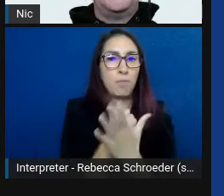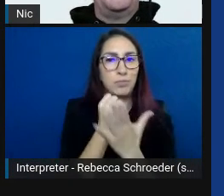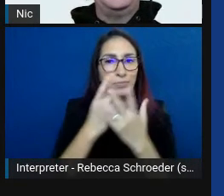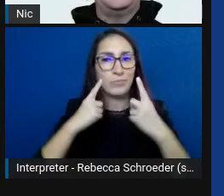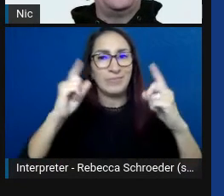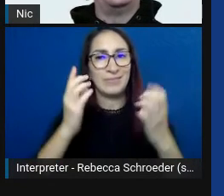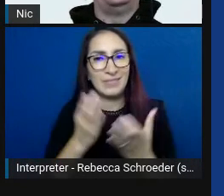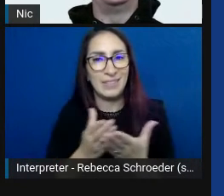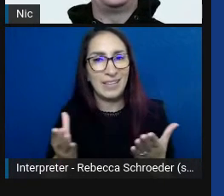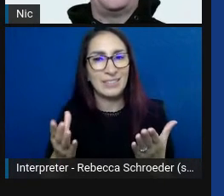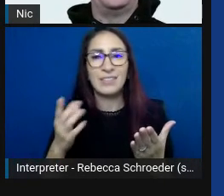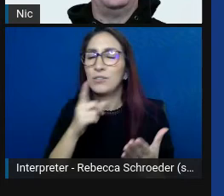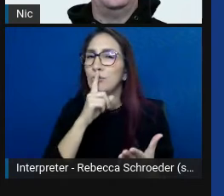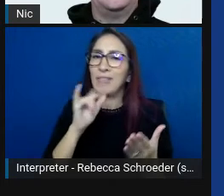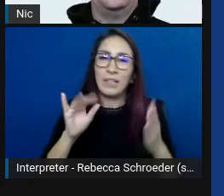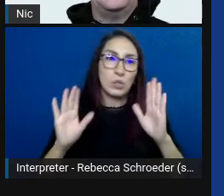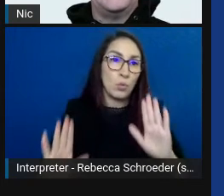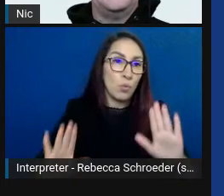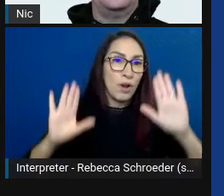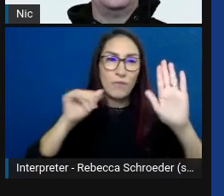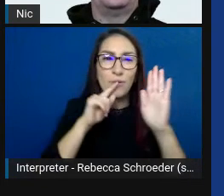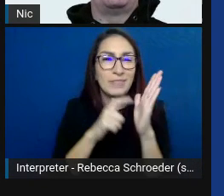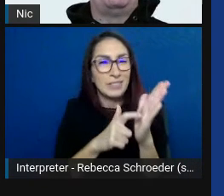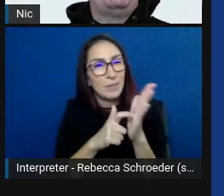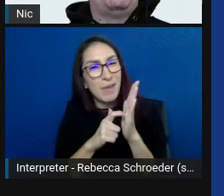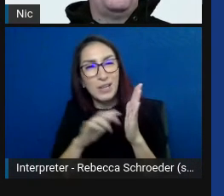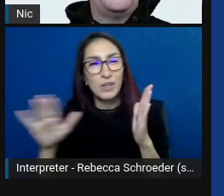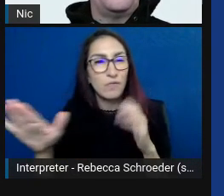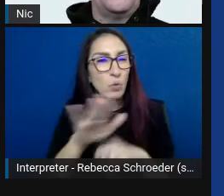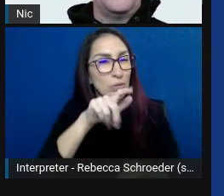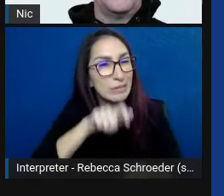demanding of your time, your energy, your resources.